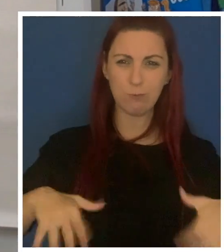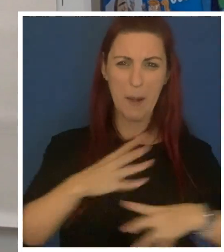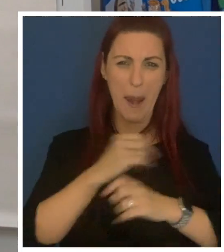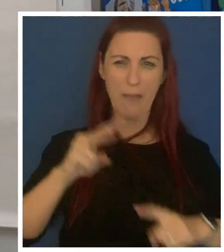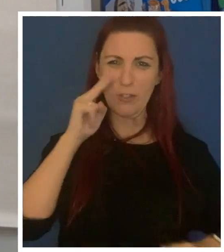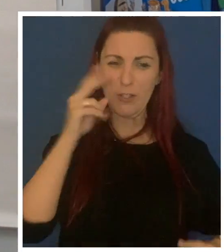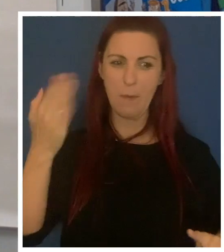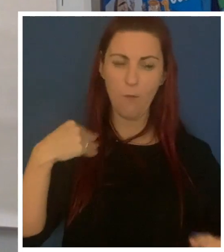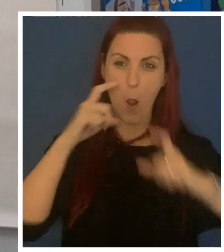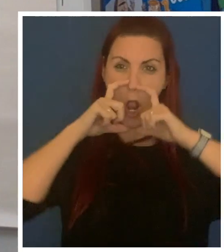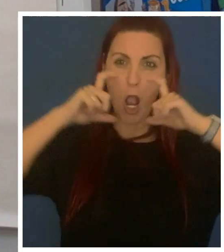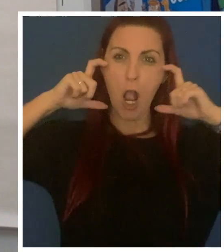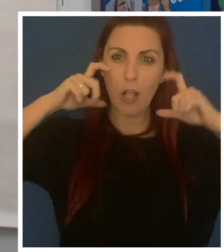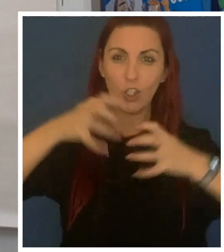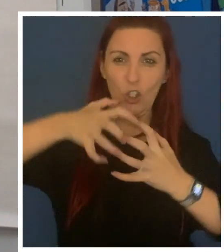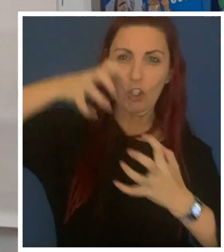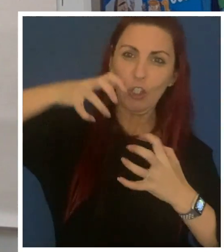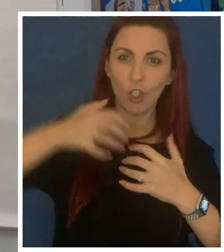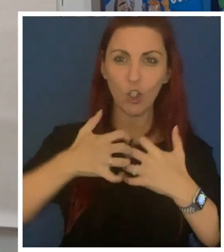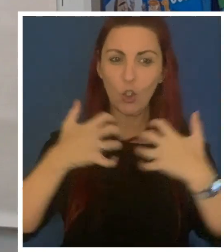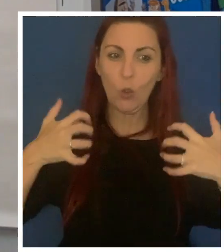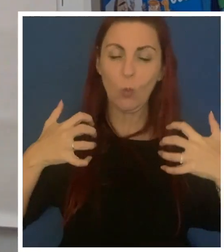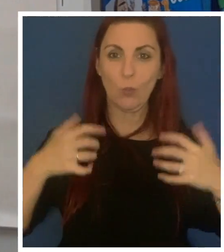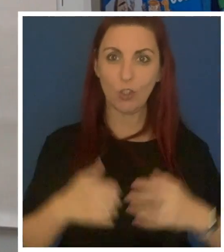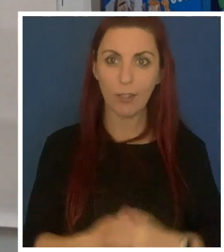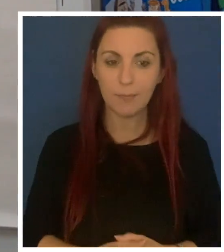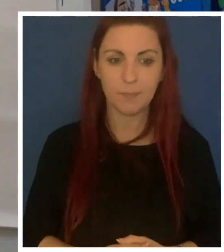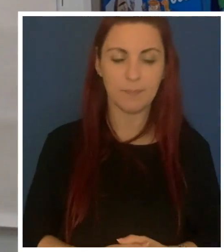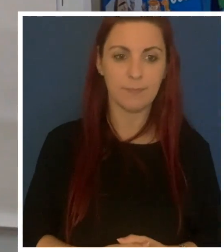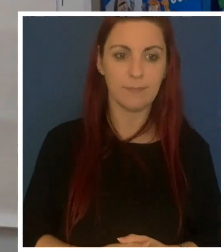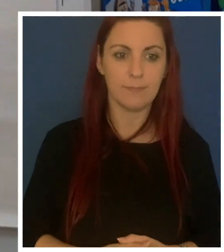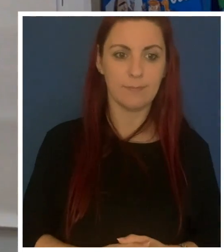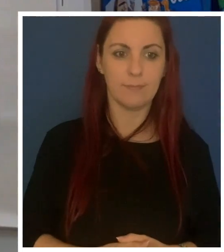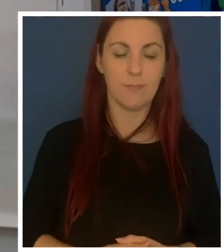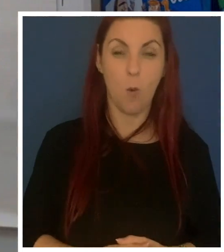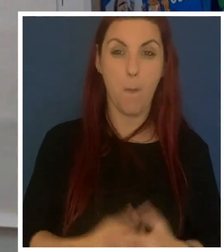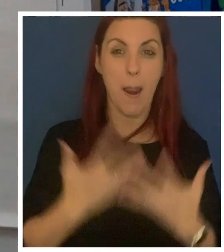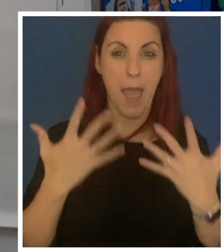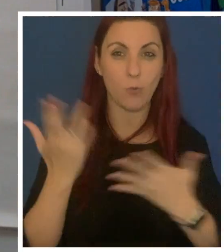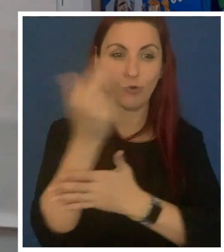It's absolutely huge, nearly the size of his whole body. So what I'm going to do is I'm going to draw a big mouth that comes around